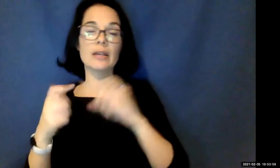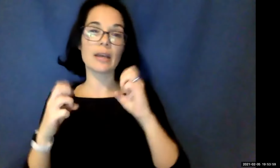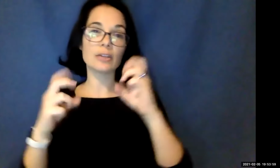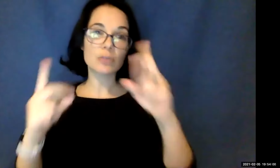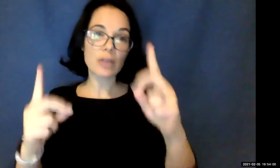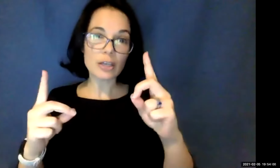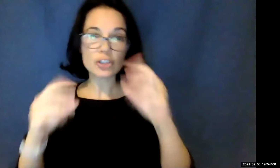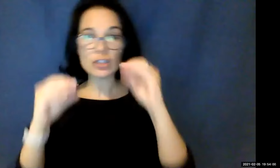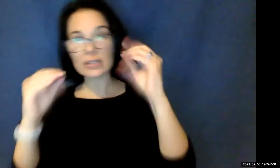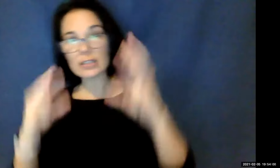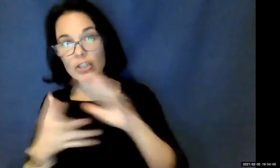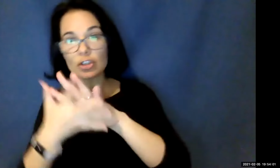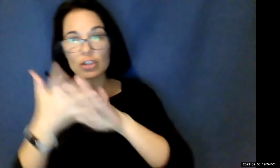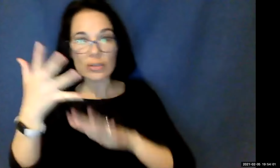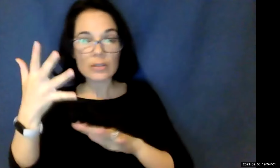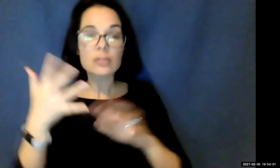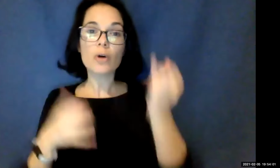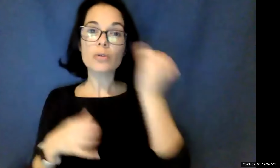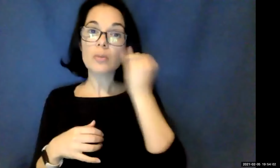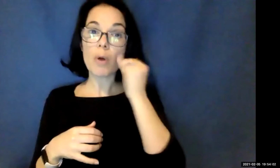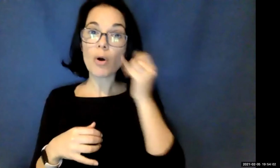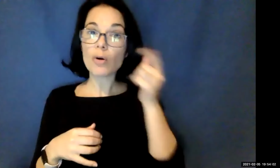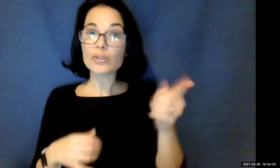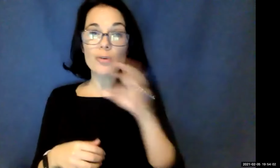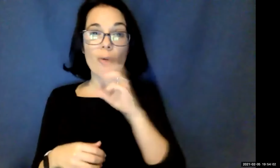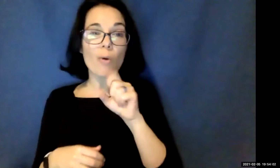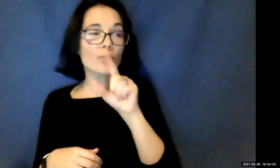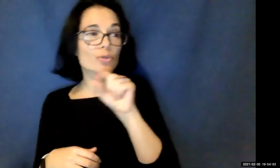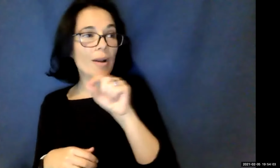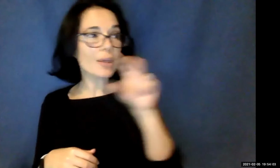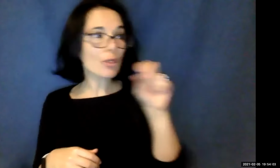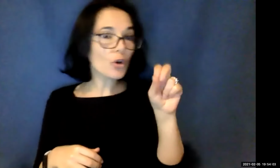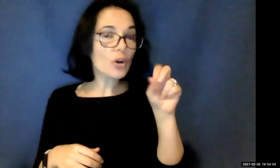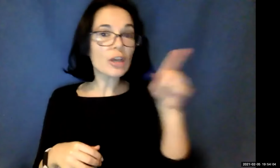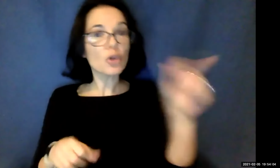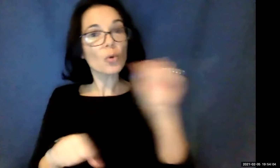So for example if you were 20 or 30 years old and you’re in one of those groups, if